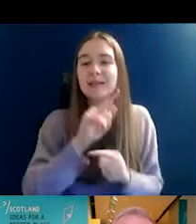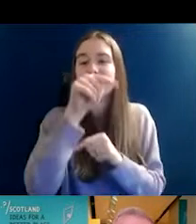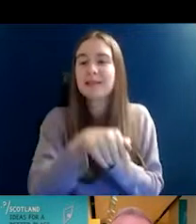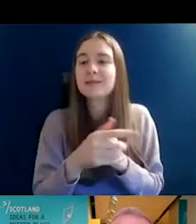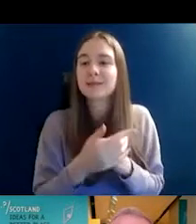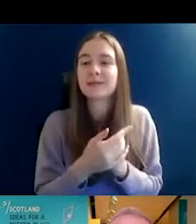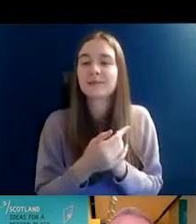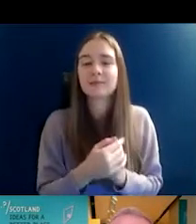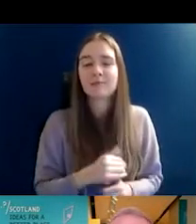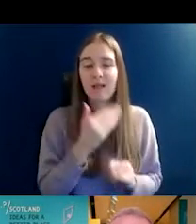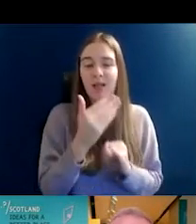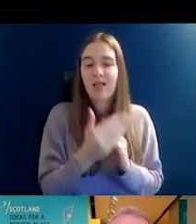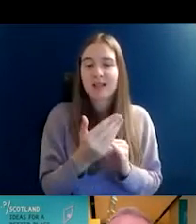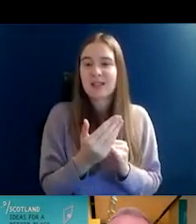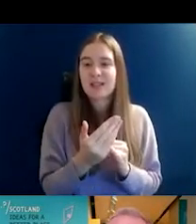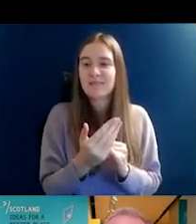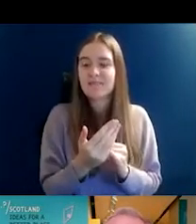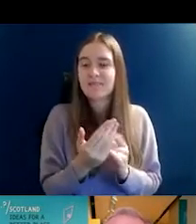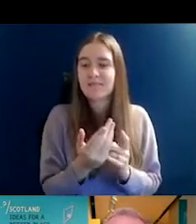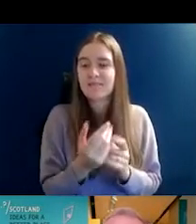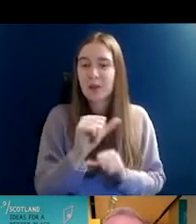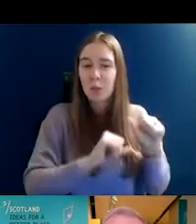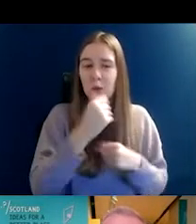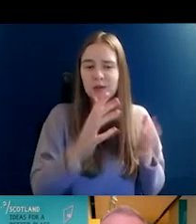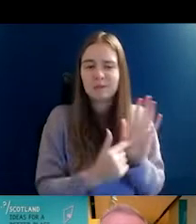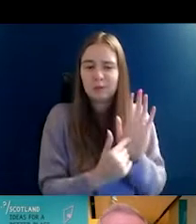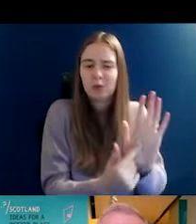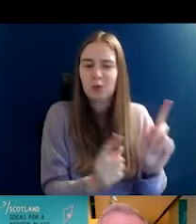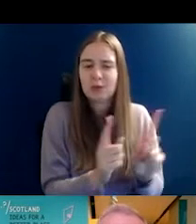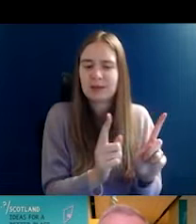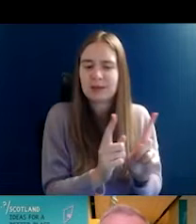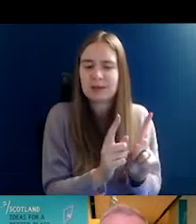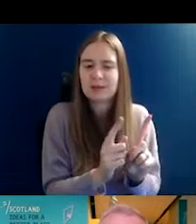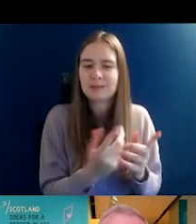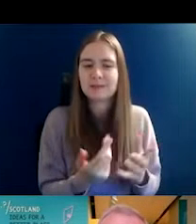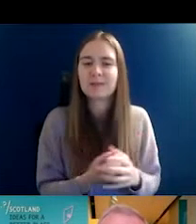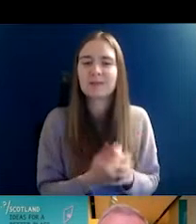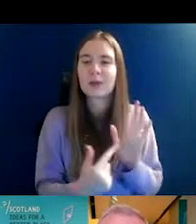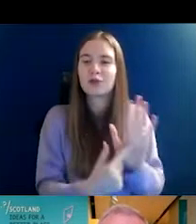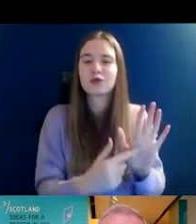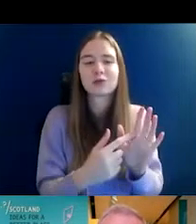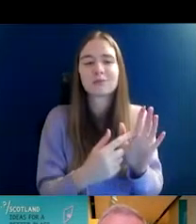of the whole initiative is that the process showed that, demonstrated the power of engaging very directly